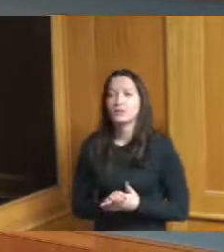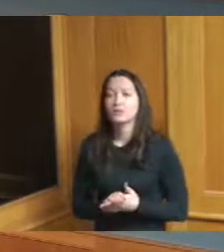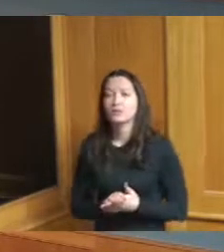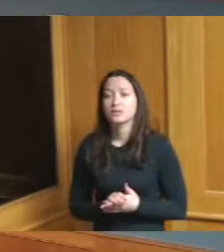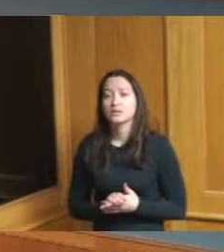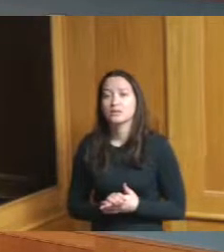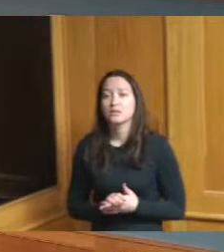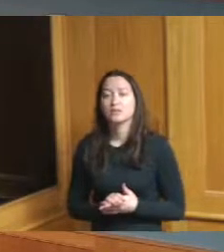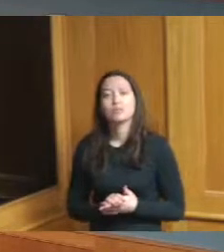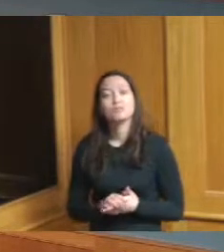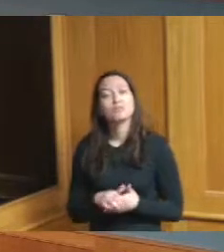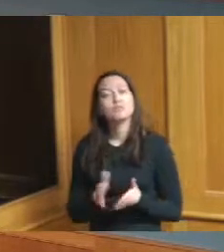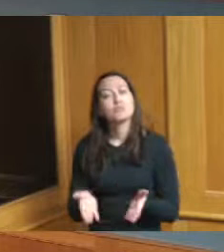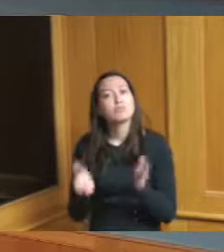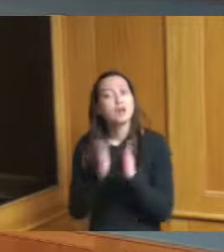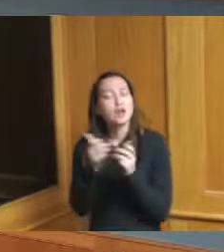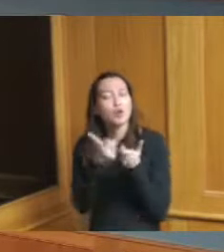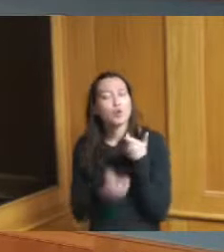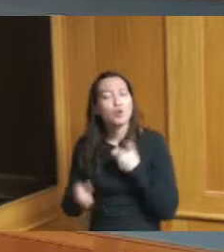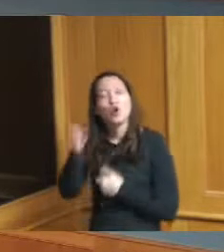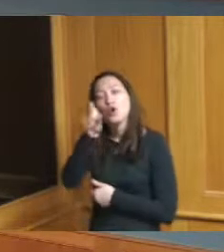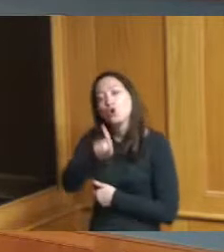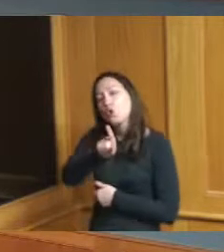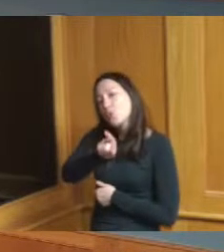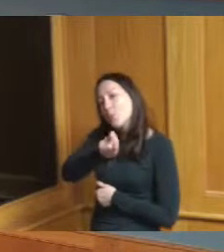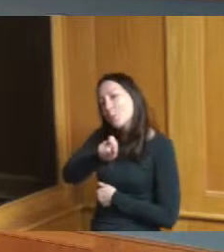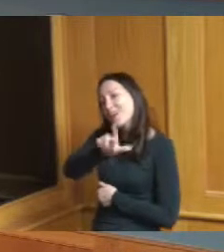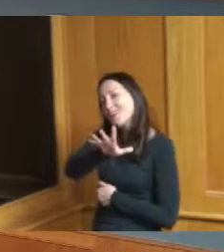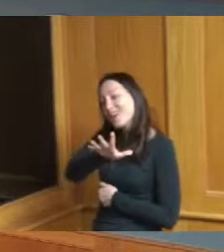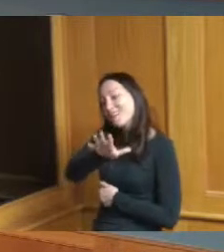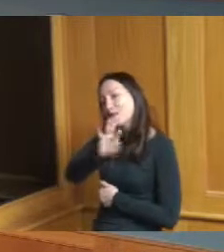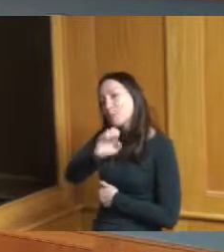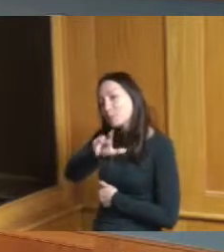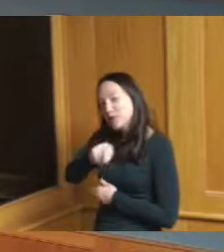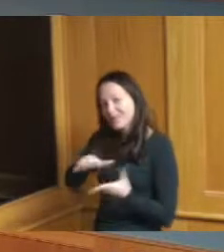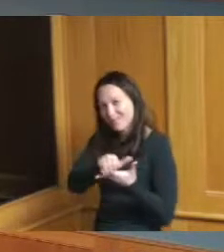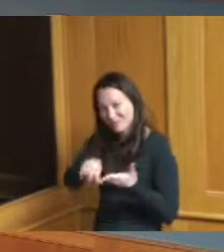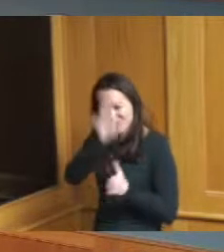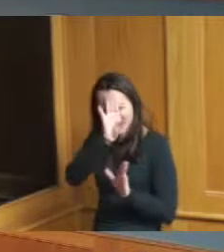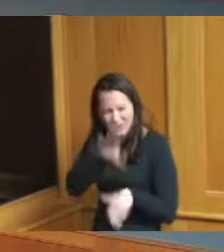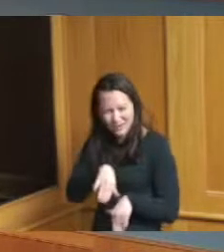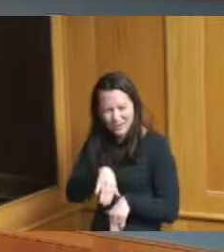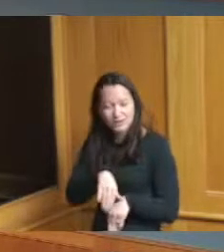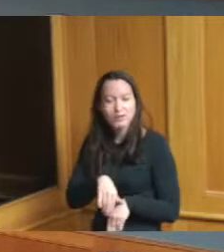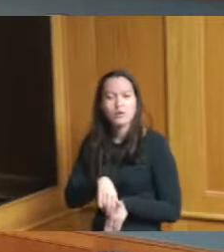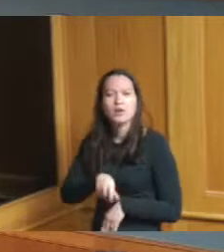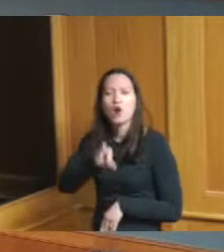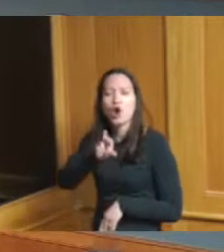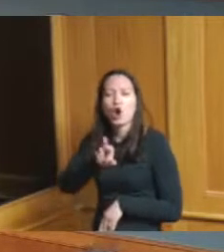administration we got a 1.5 million dollars and I know we're doing like an RFP RFP takes a long